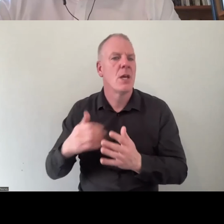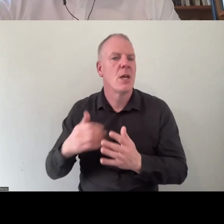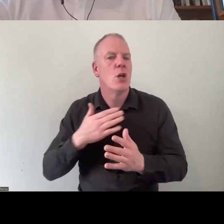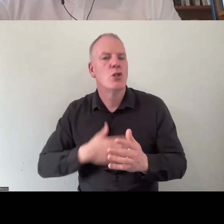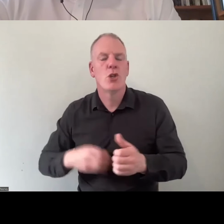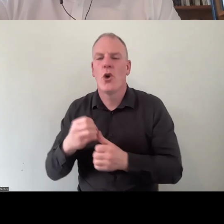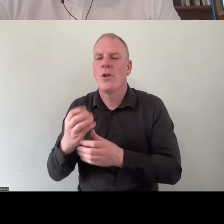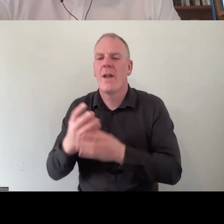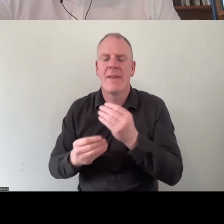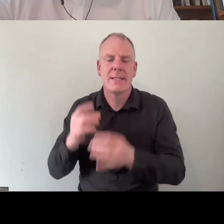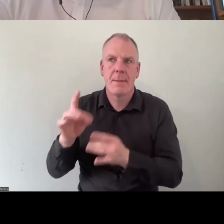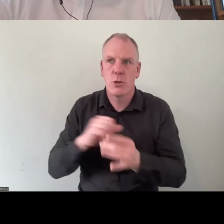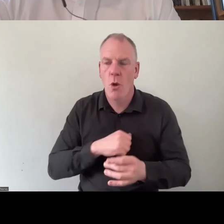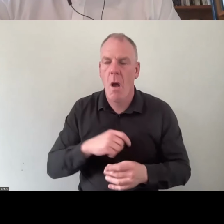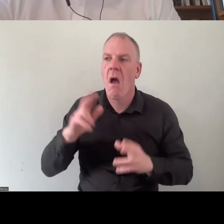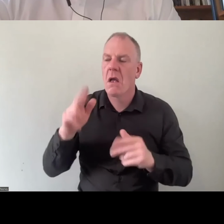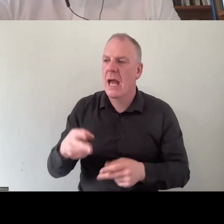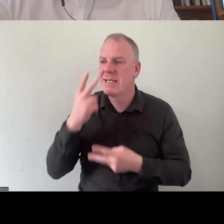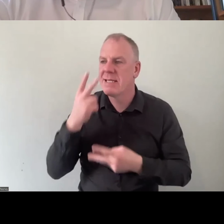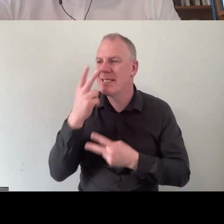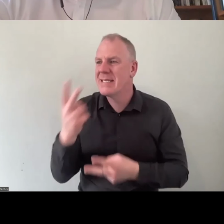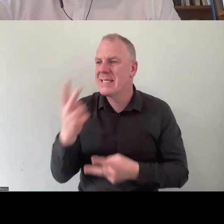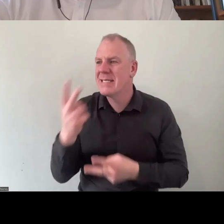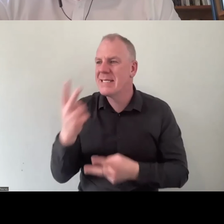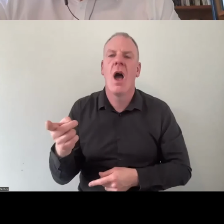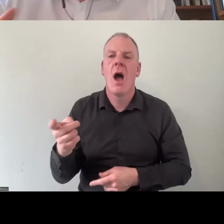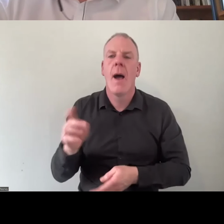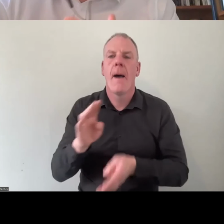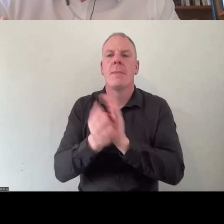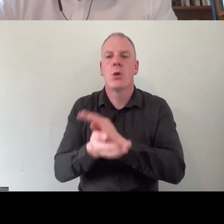that you are looking at becoming or continuously improving